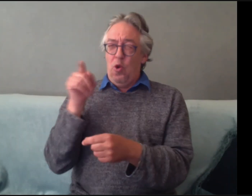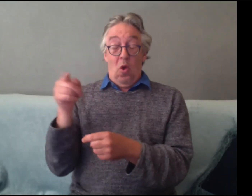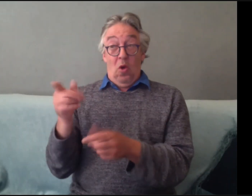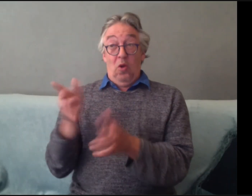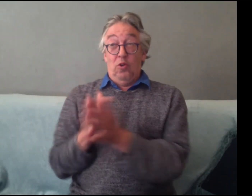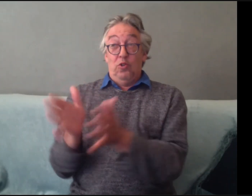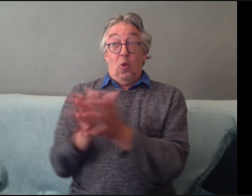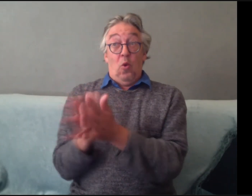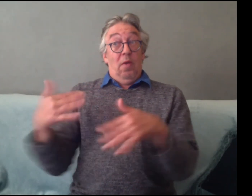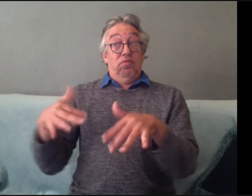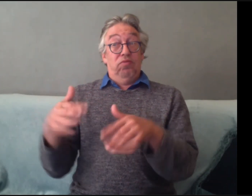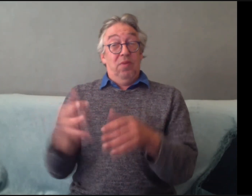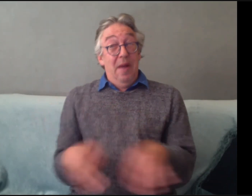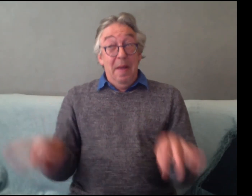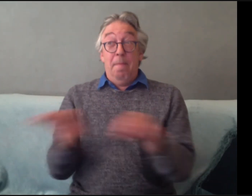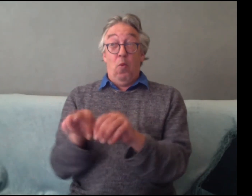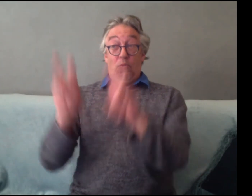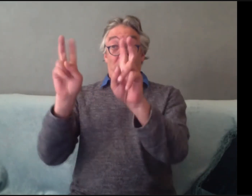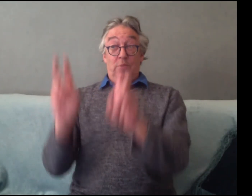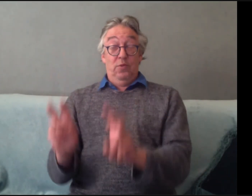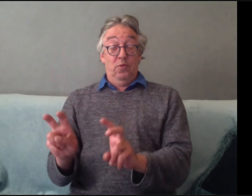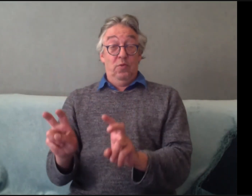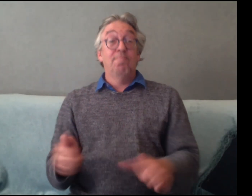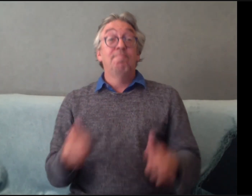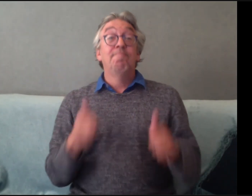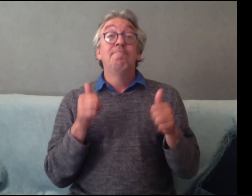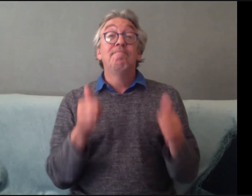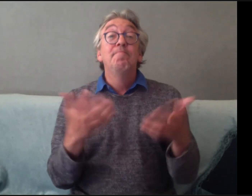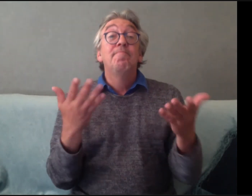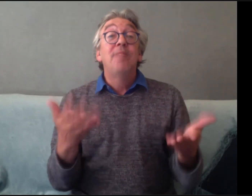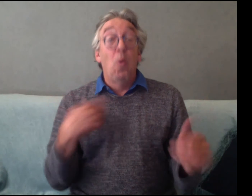Now we have a few questions that have arrived.